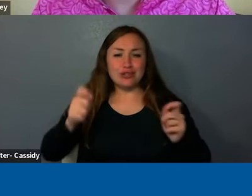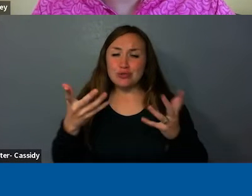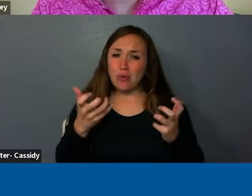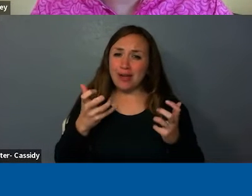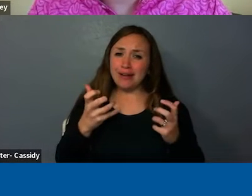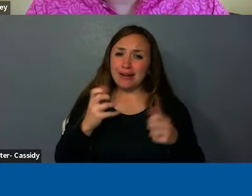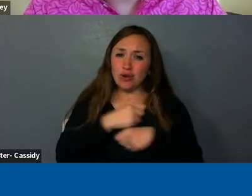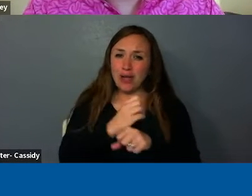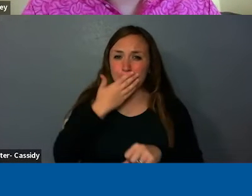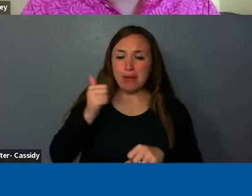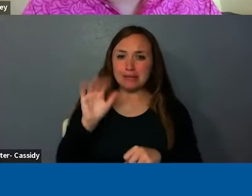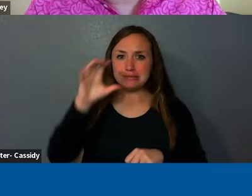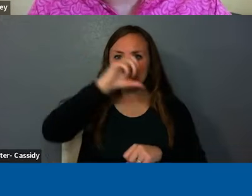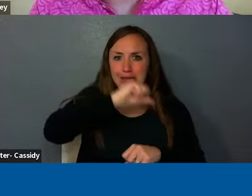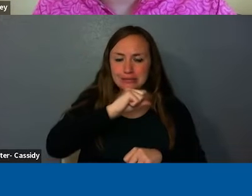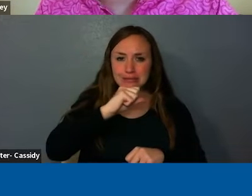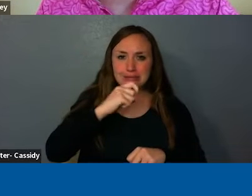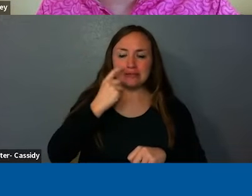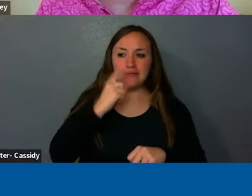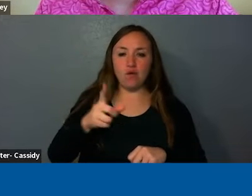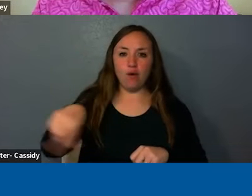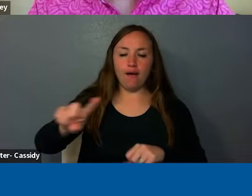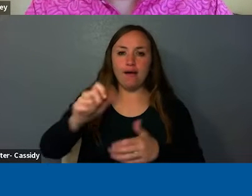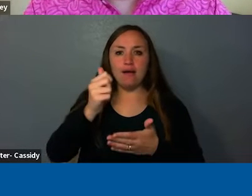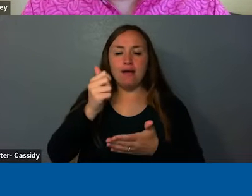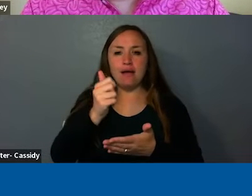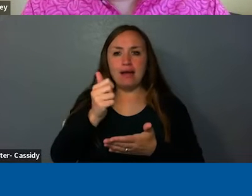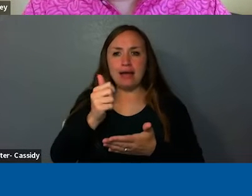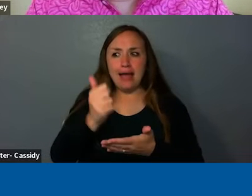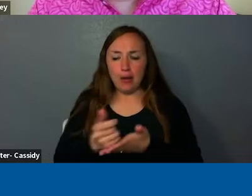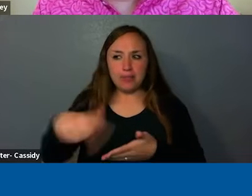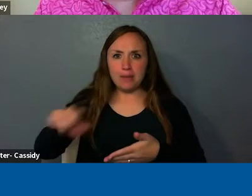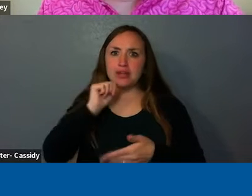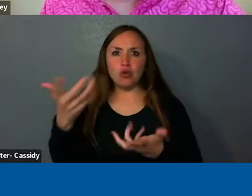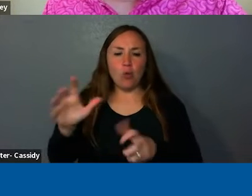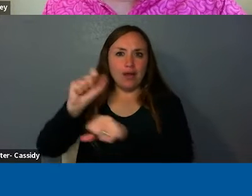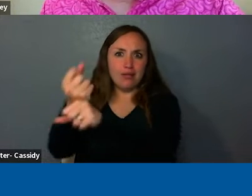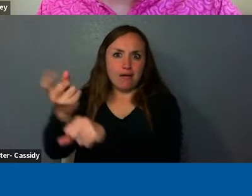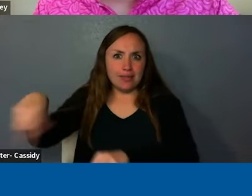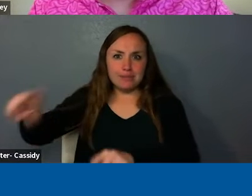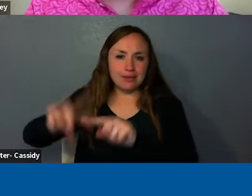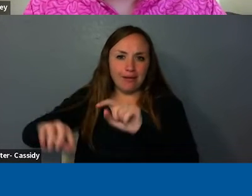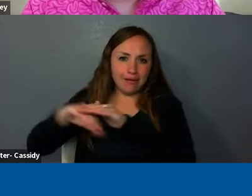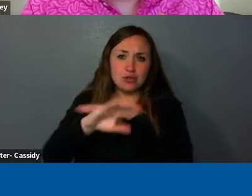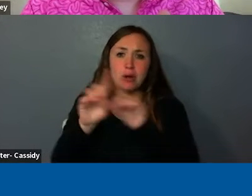that don't intentionally or inadvertently lock people out, but you also want to give the end user the ability